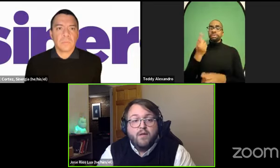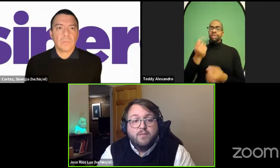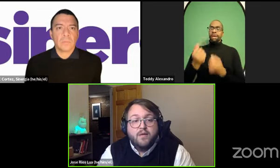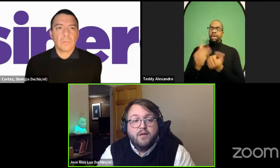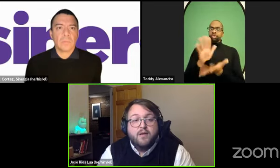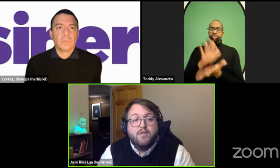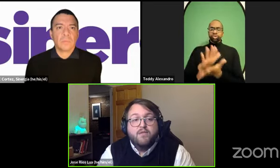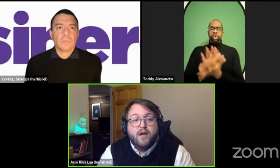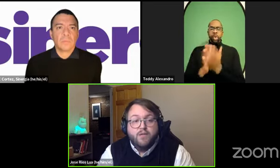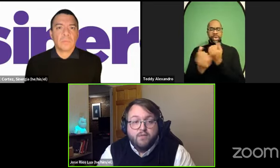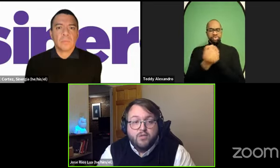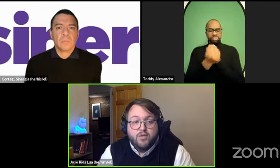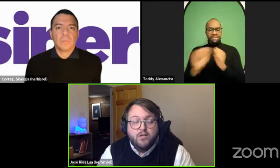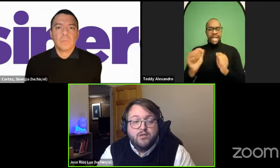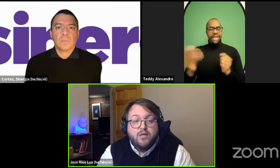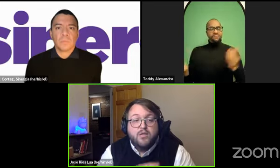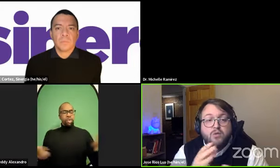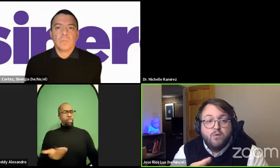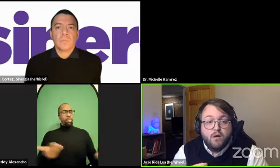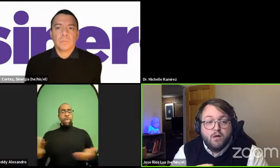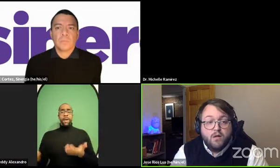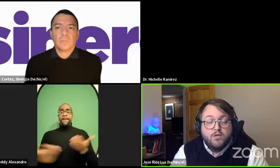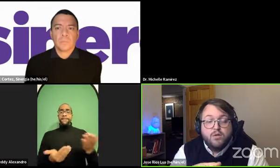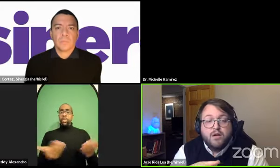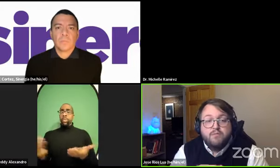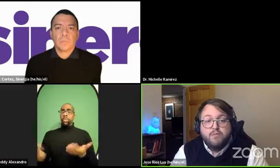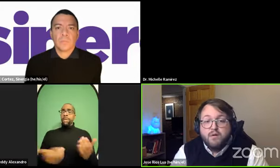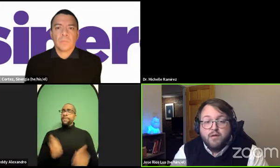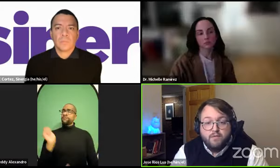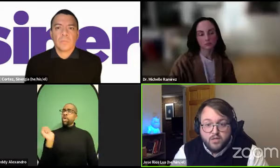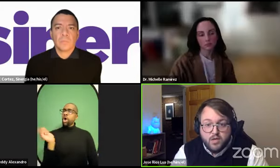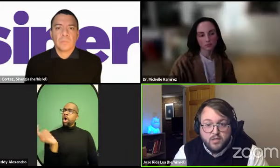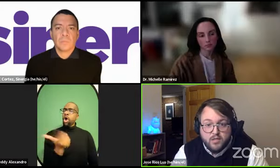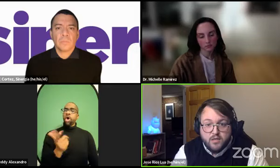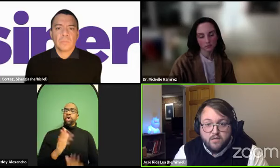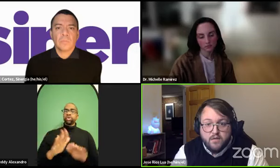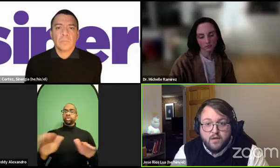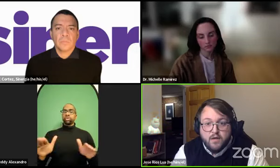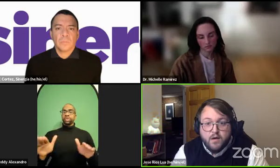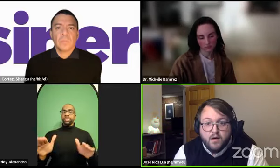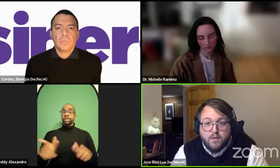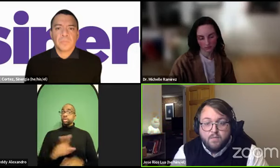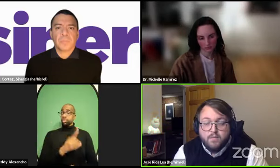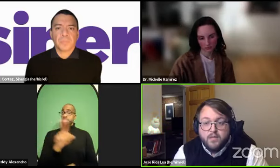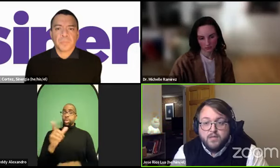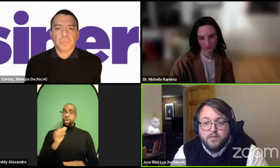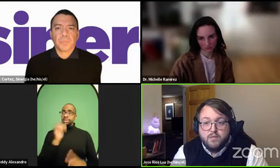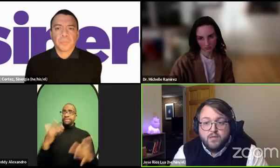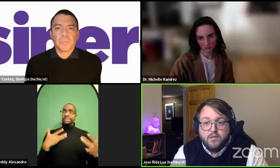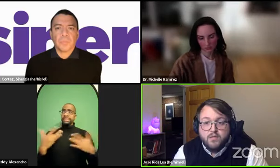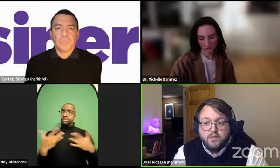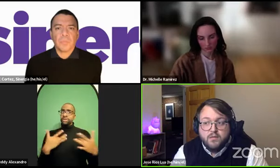important thing to make sure that schools are safe and are safe and welcoming for everyone's Child so that you all don't have to worry if your